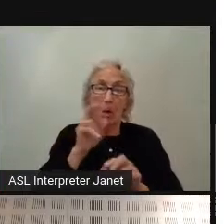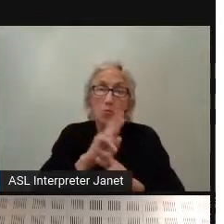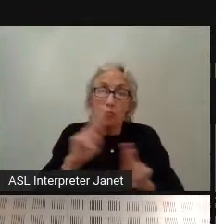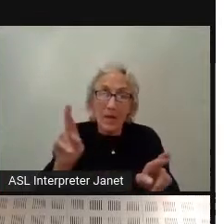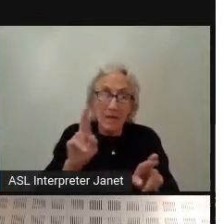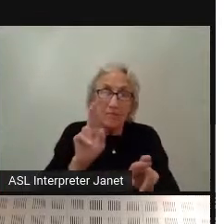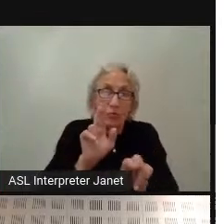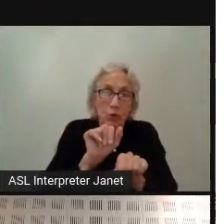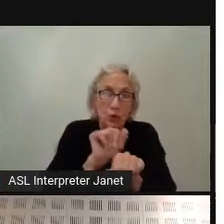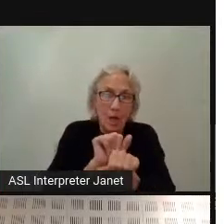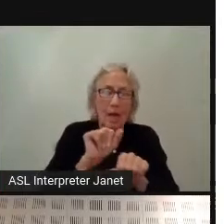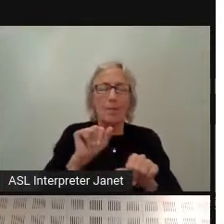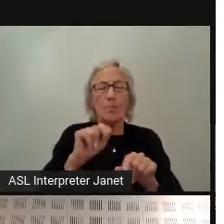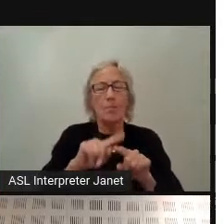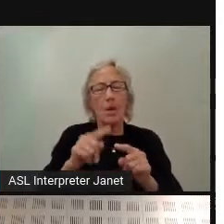Could also be a person with a visual impairment who is not